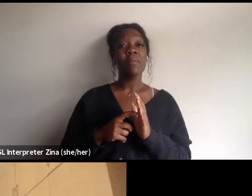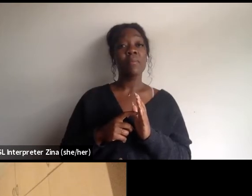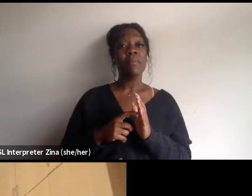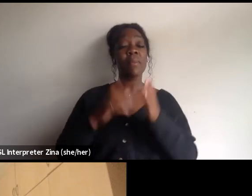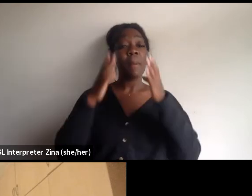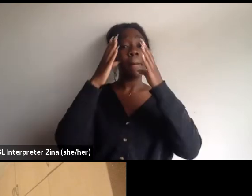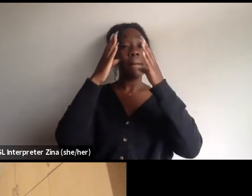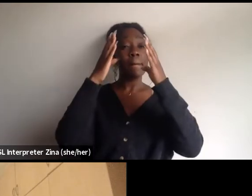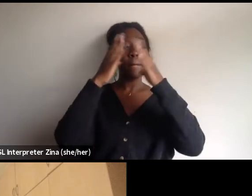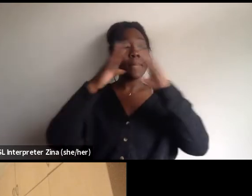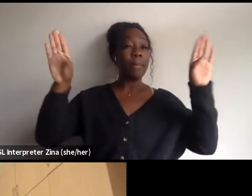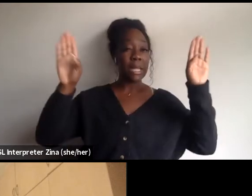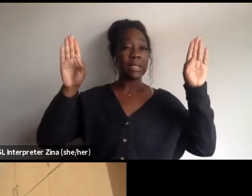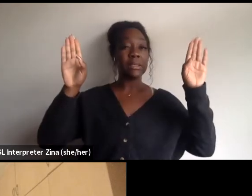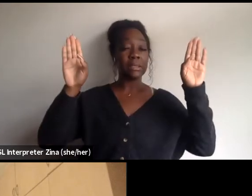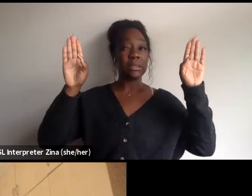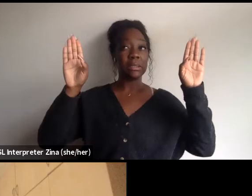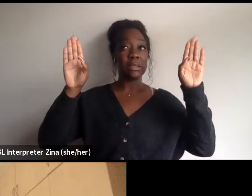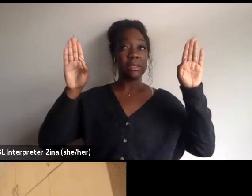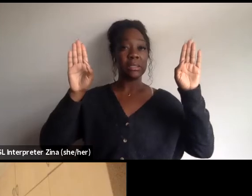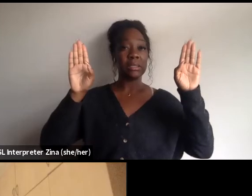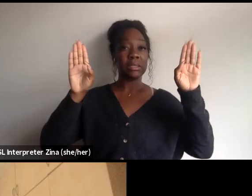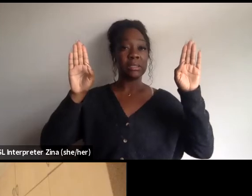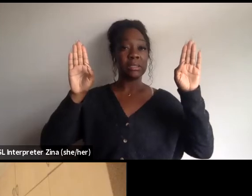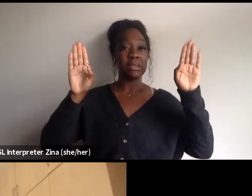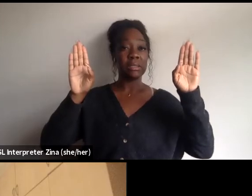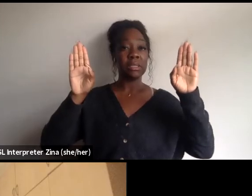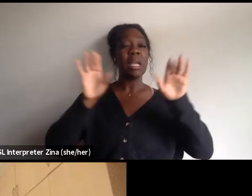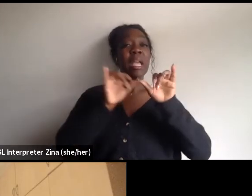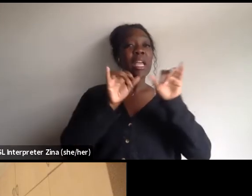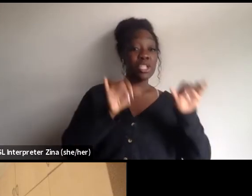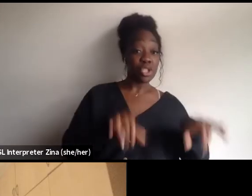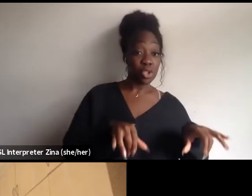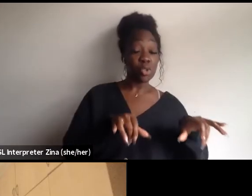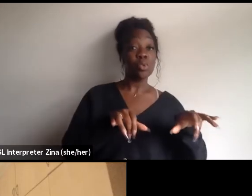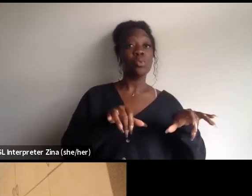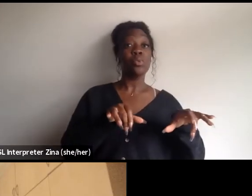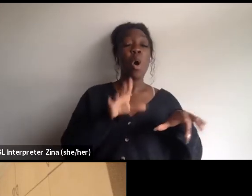or network and the covert space of the network.